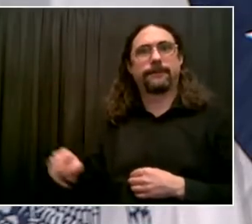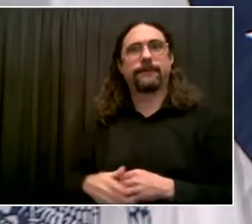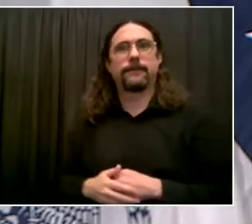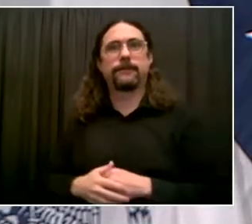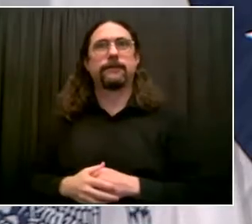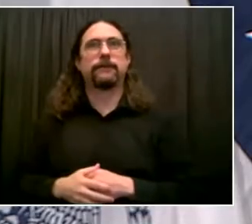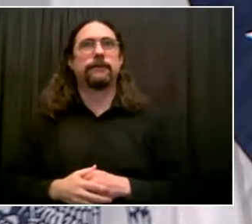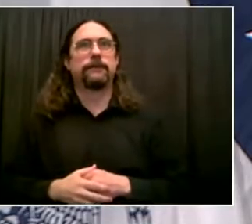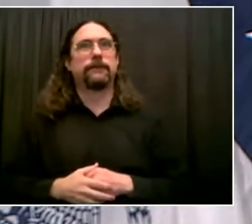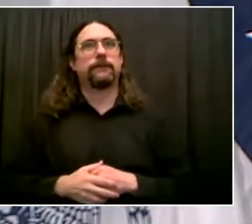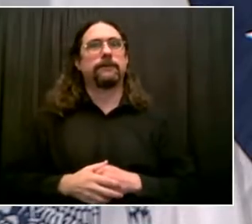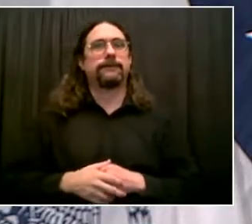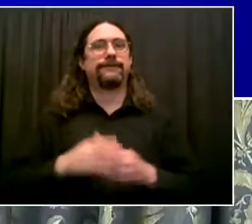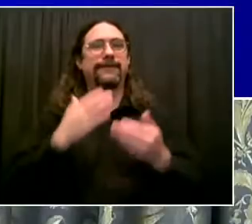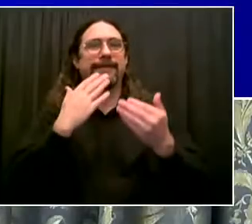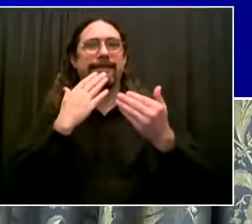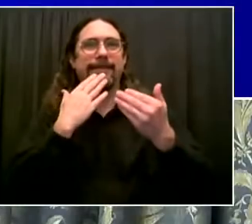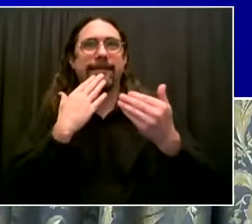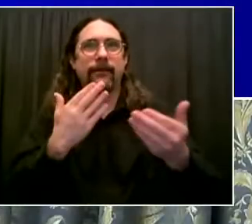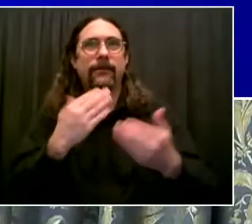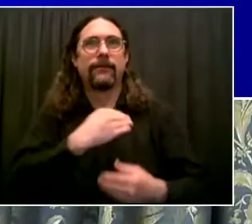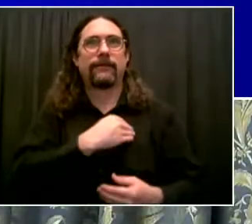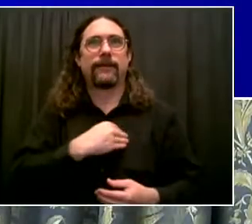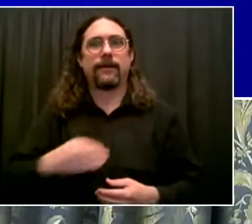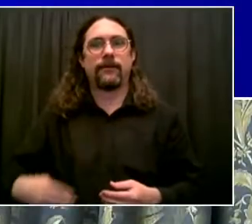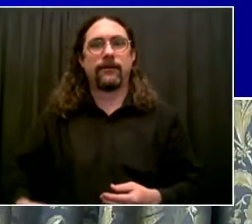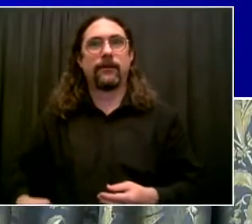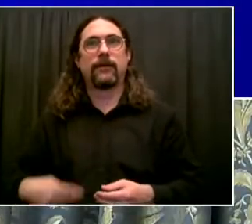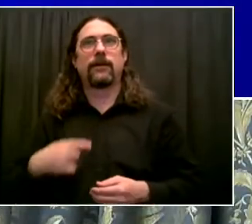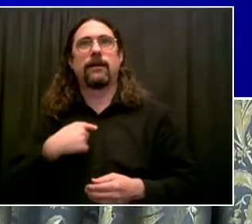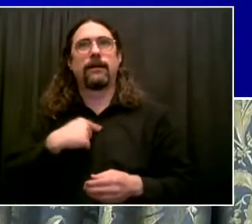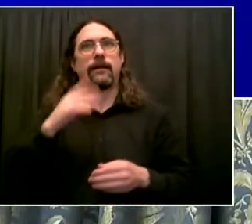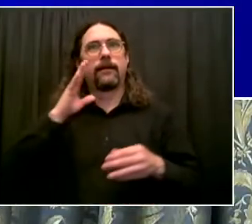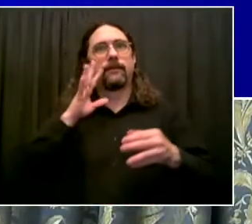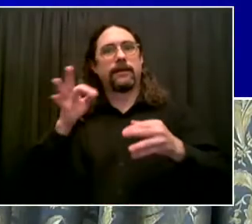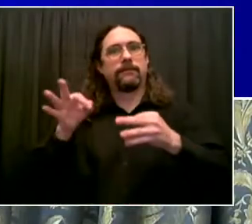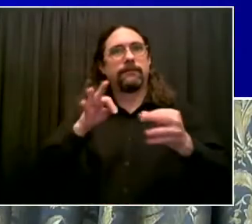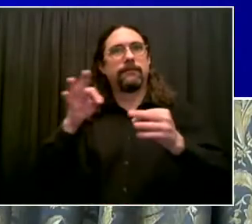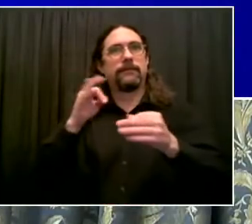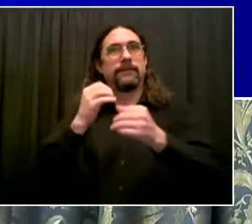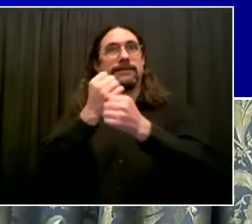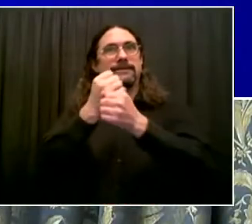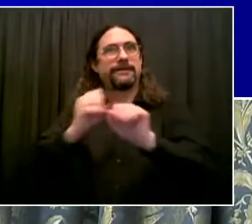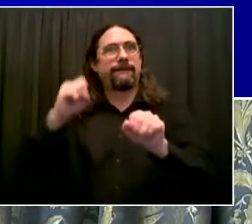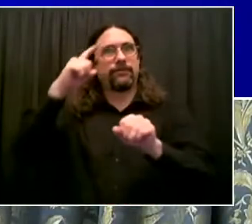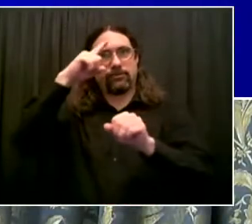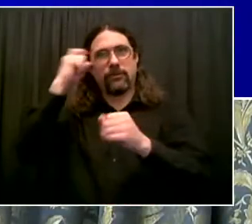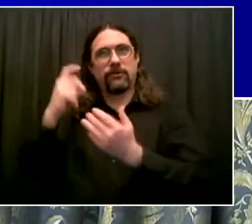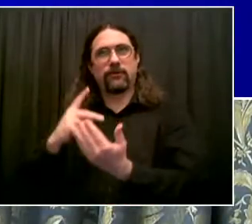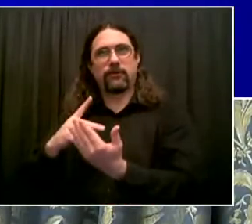MY PLEASURE TO INTRODUCE DISTRICT ATTORNEY MELINDA KATZ. THANK YOU MR. MAYOR AND